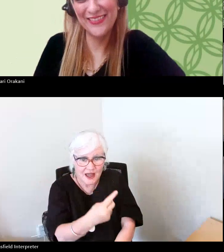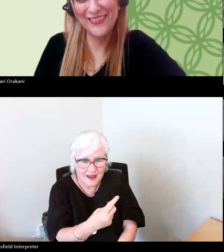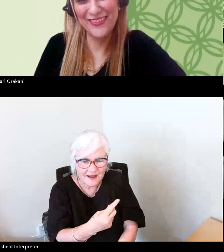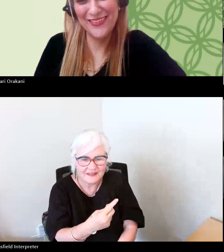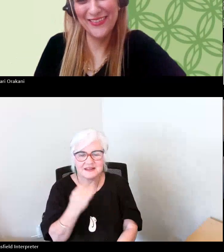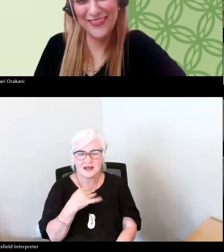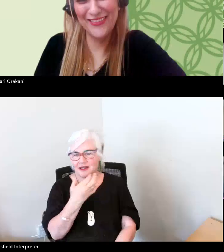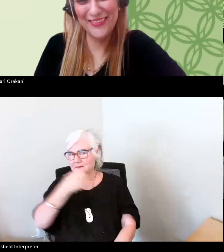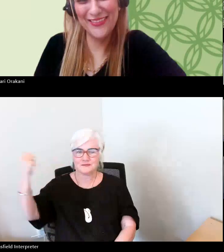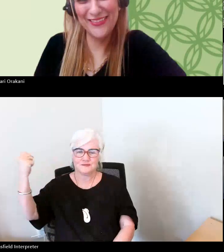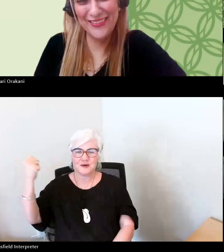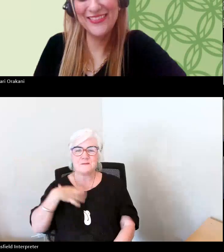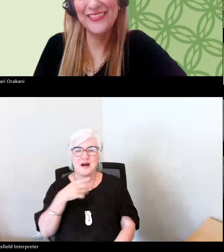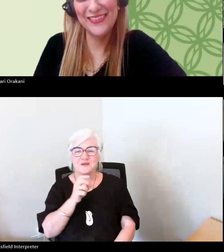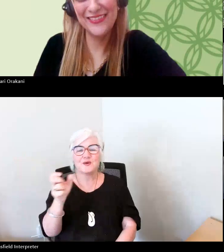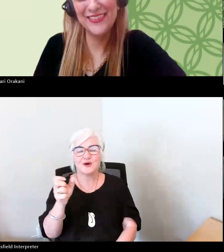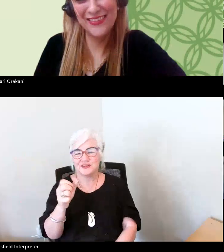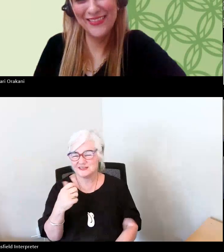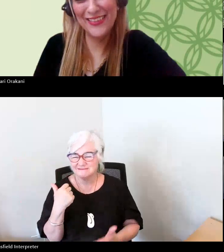so kia ora for that Saini.